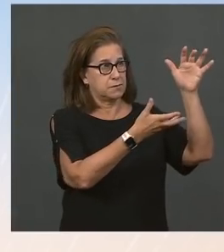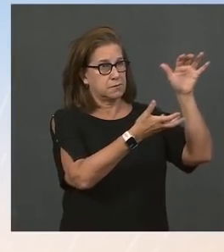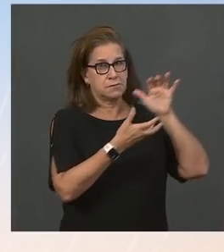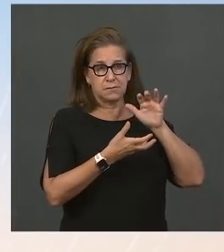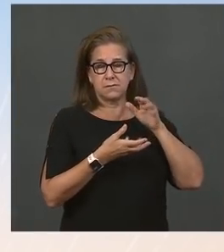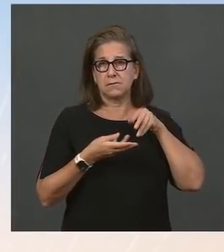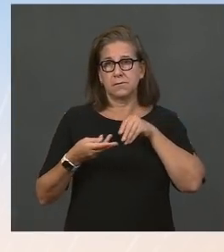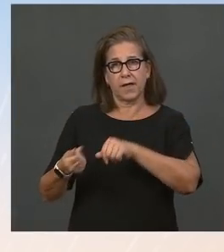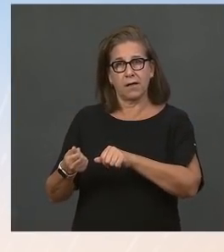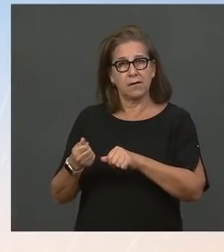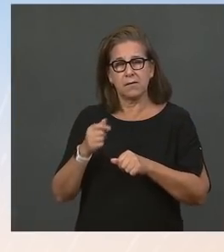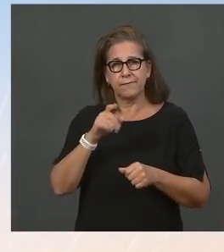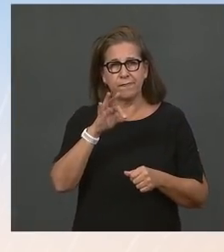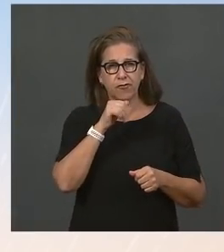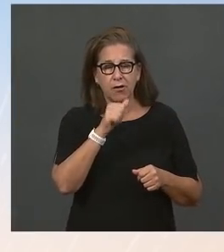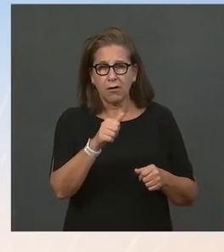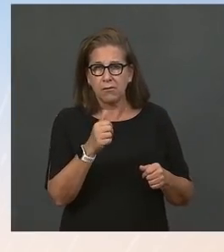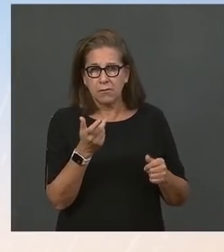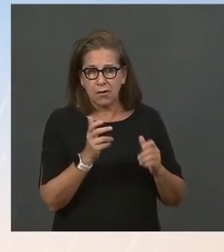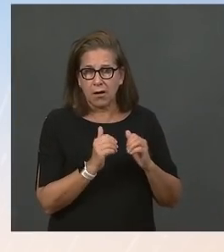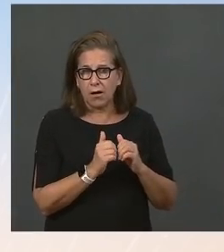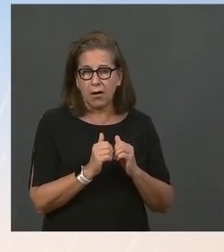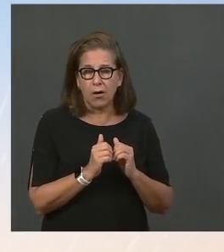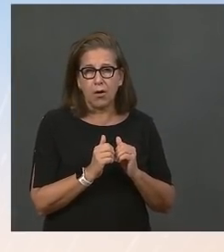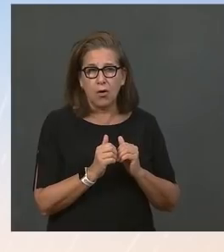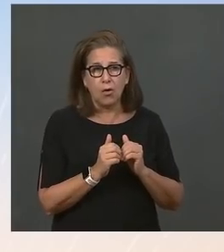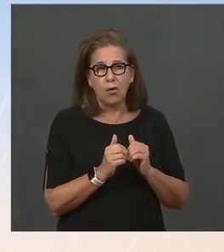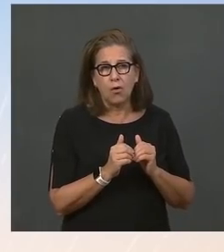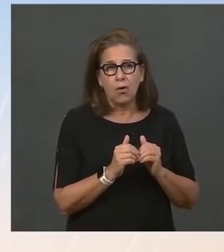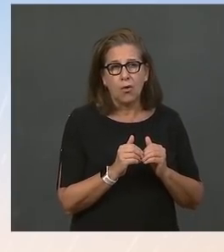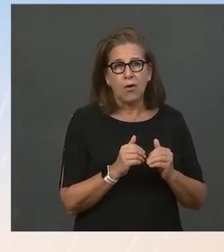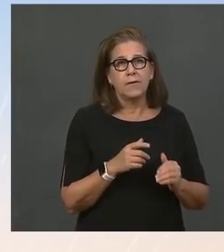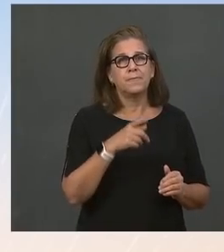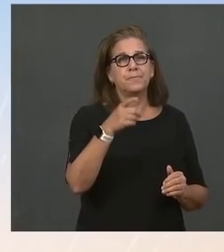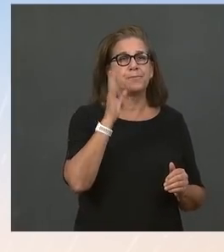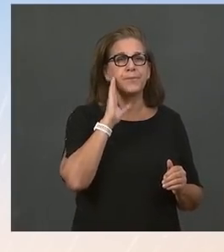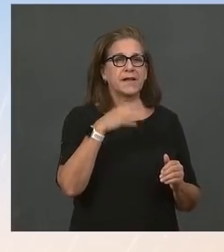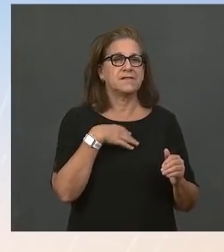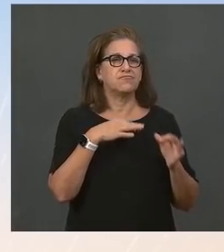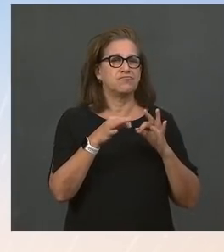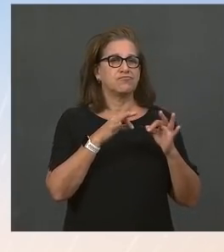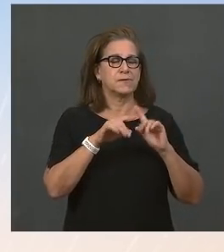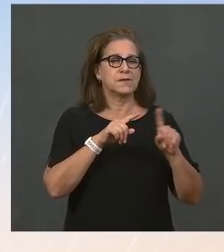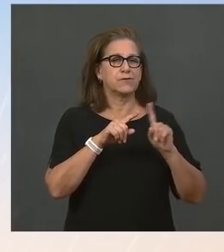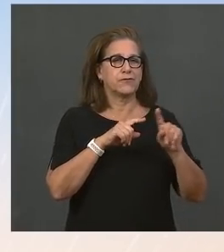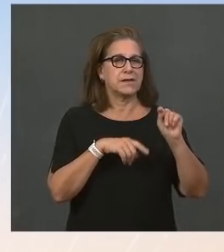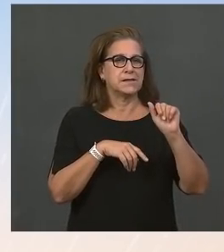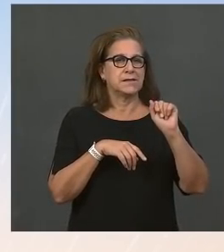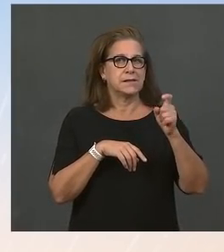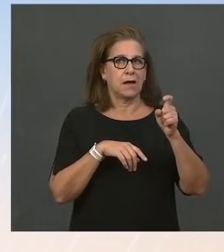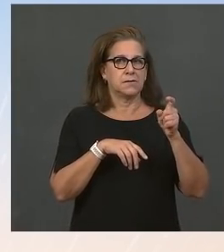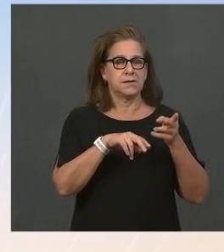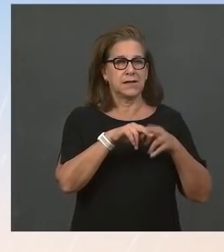So let me go through what a couple of the tax pieces are that are under consideration. I would note that, as it relates to the President's comments last night,